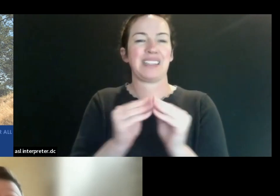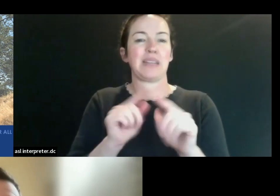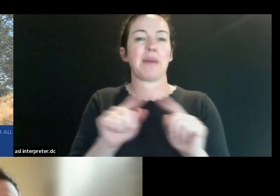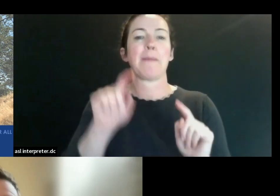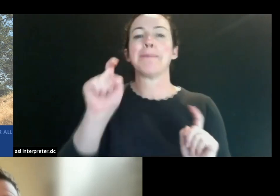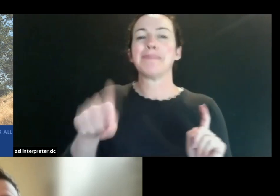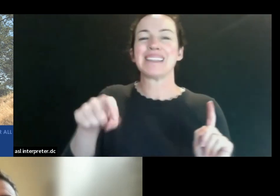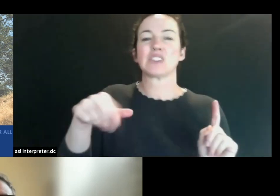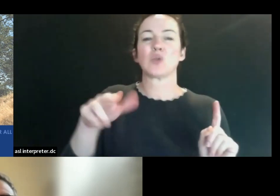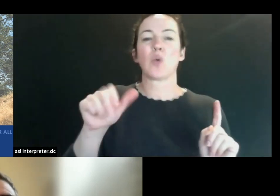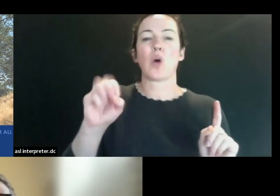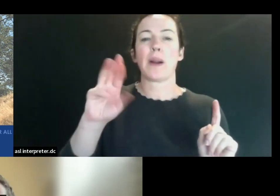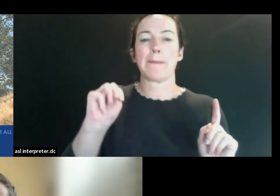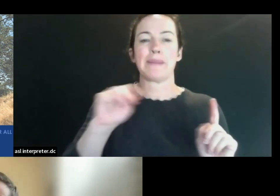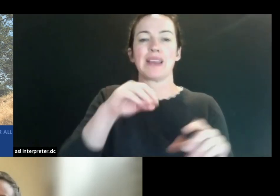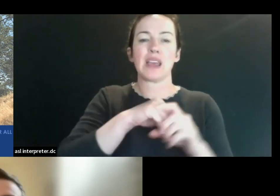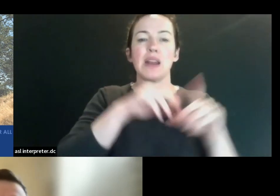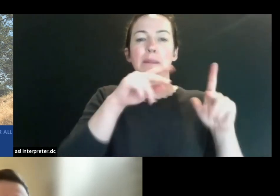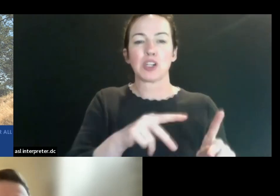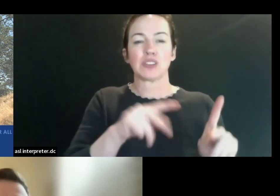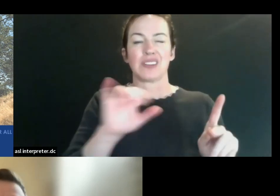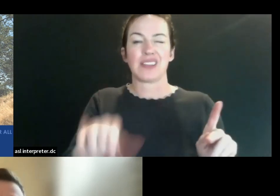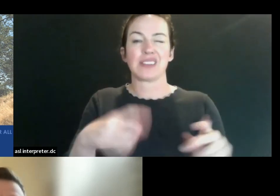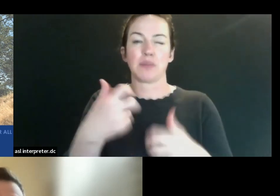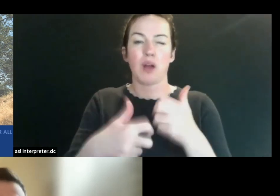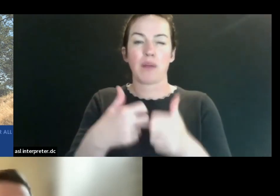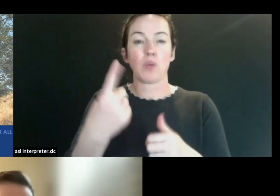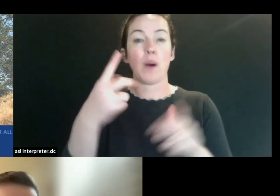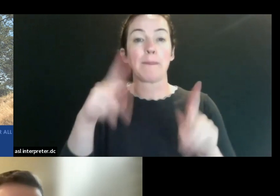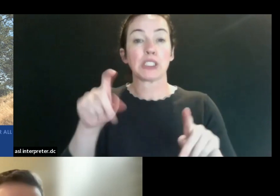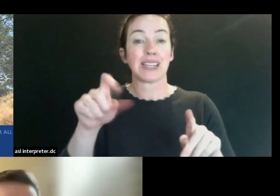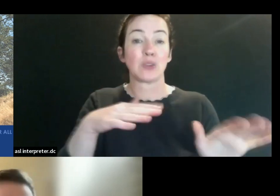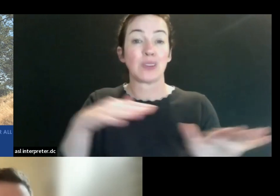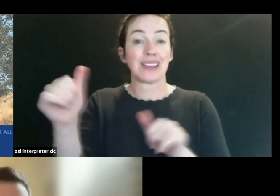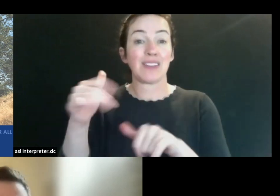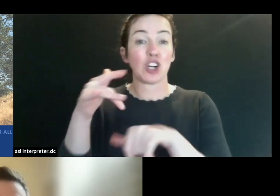been a barrier. For example, one person had to leave early because they had a transportation